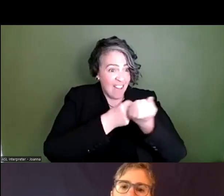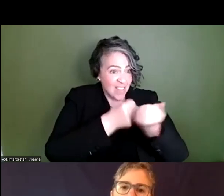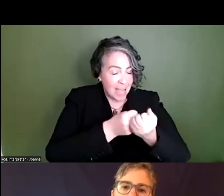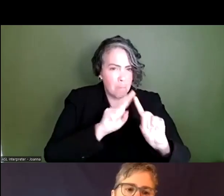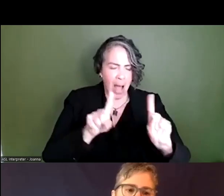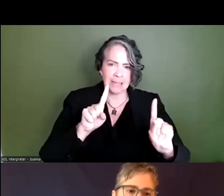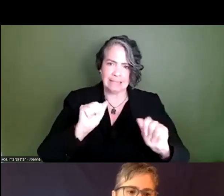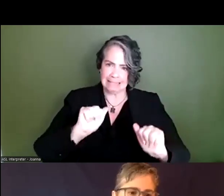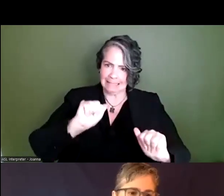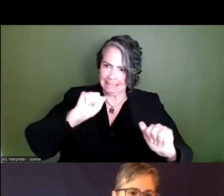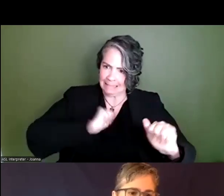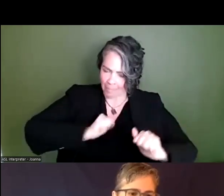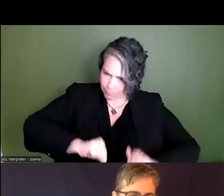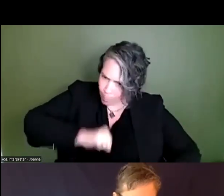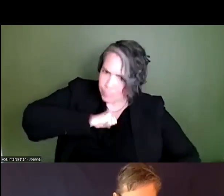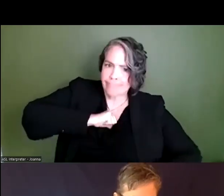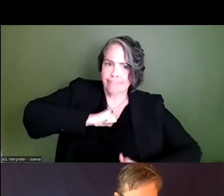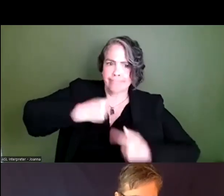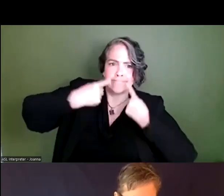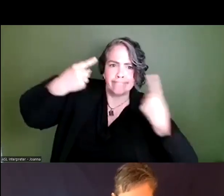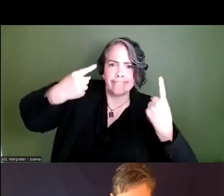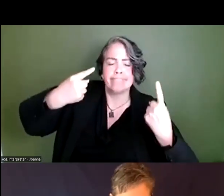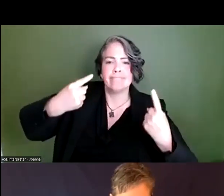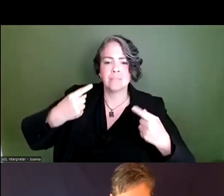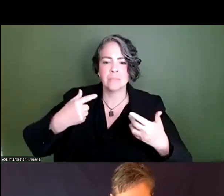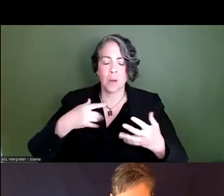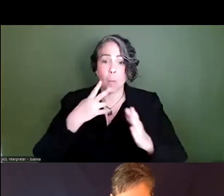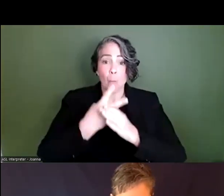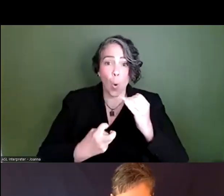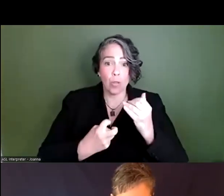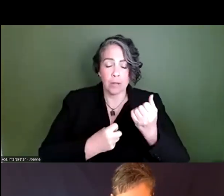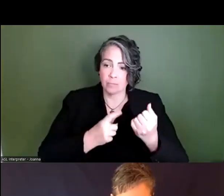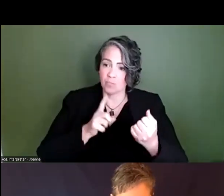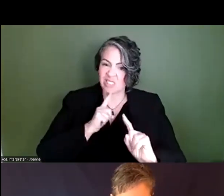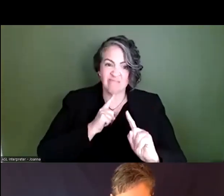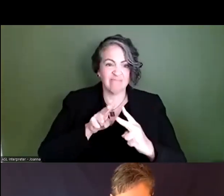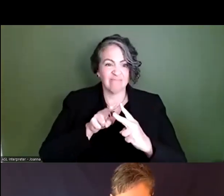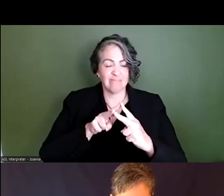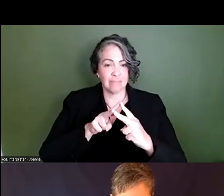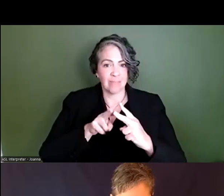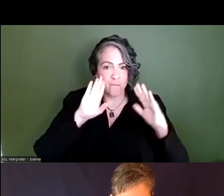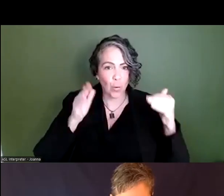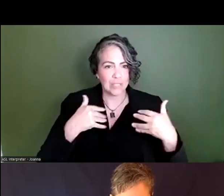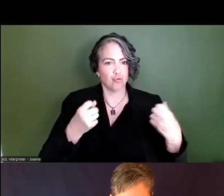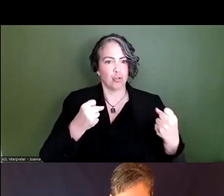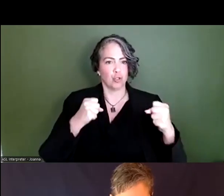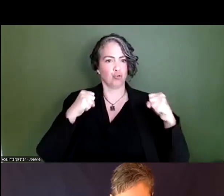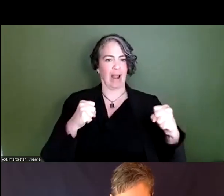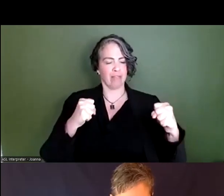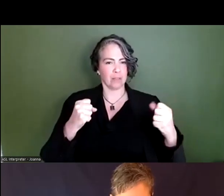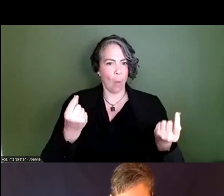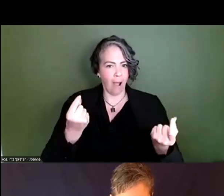strengths, both roles are strength-based. Recovery Coach training uses tools like “recovery capital”,